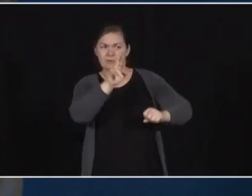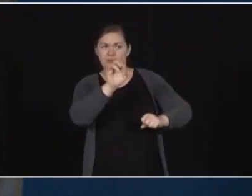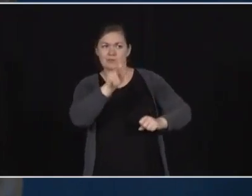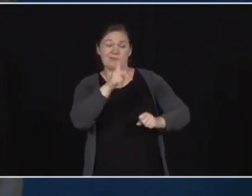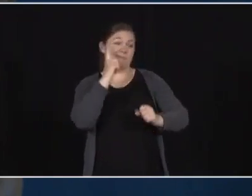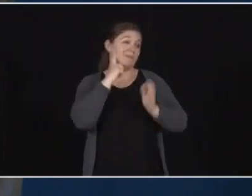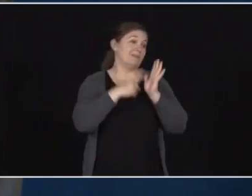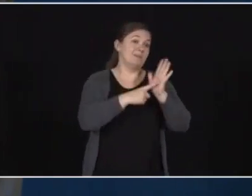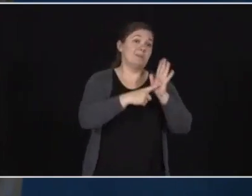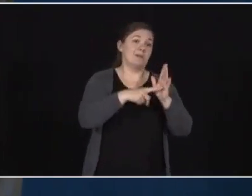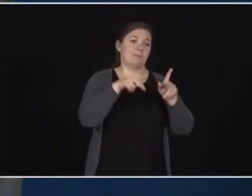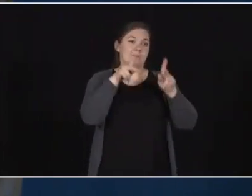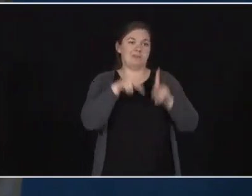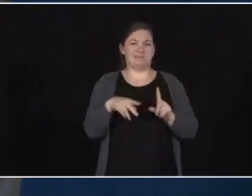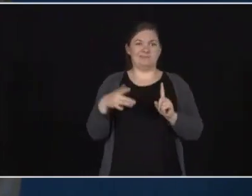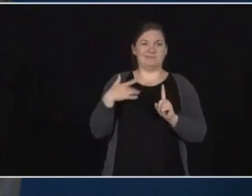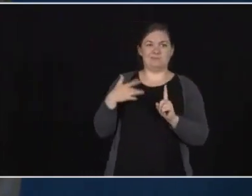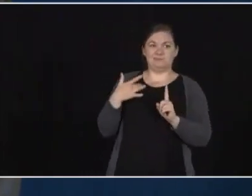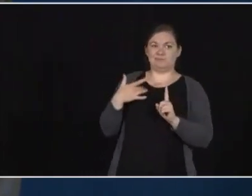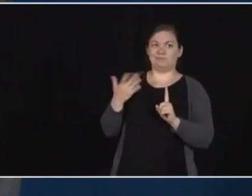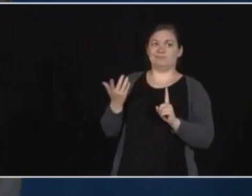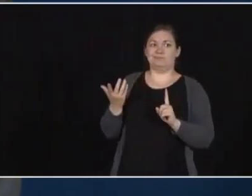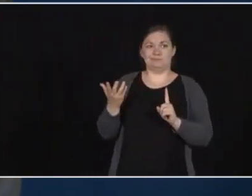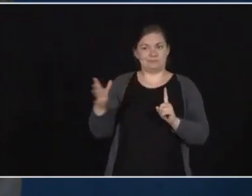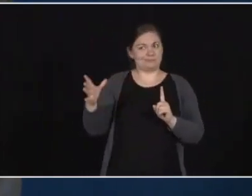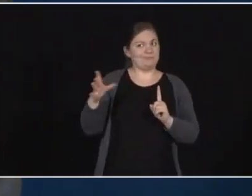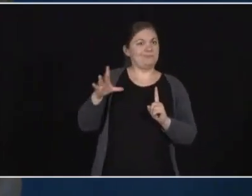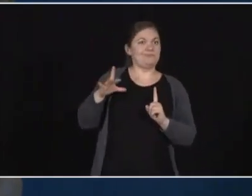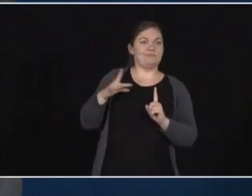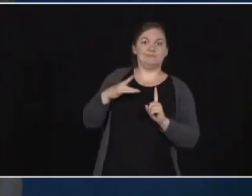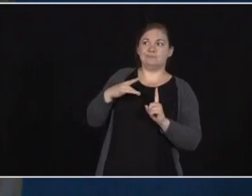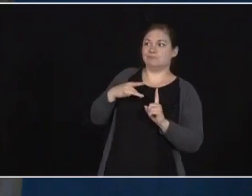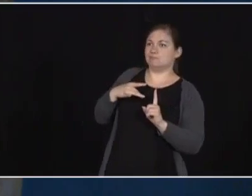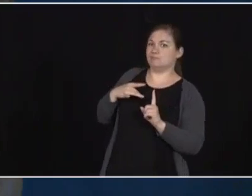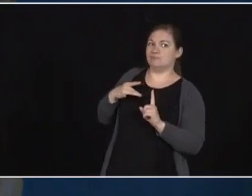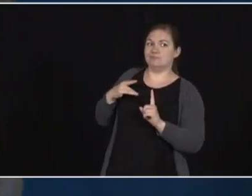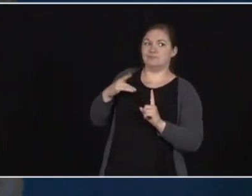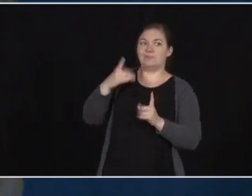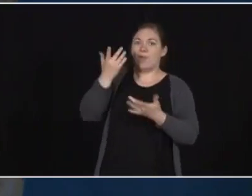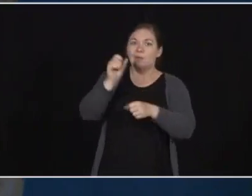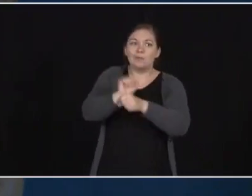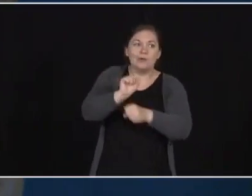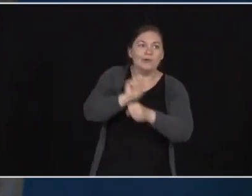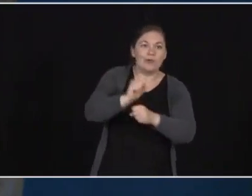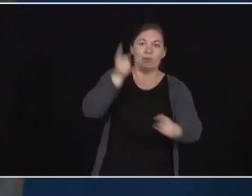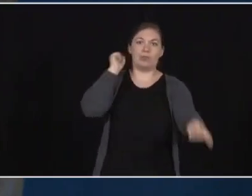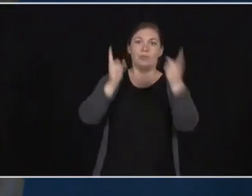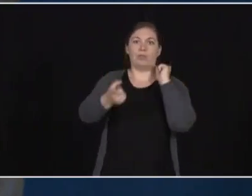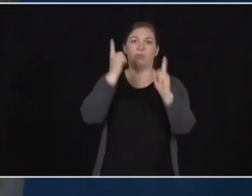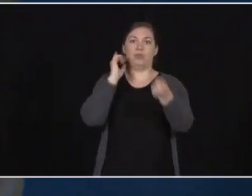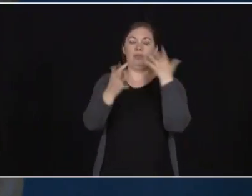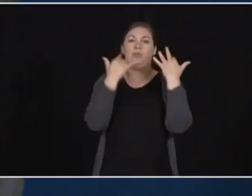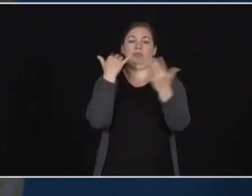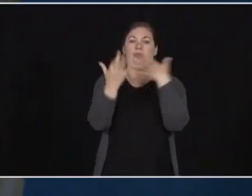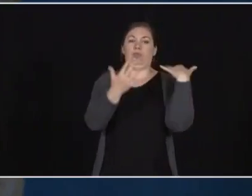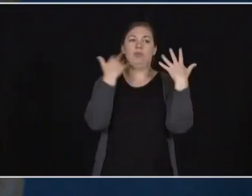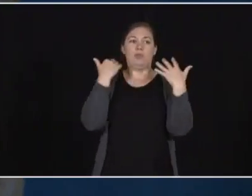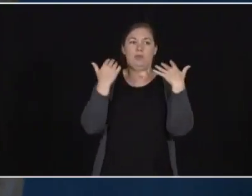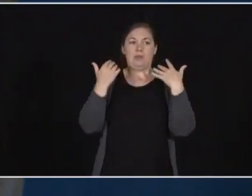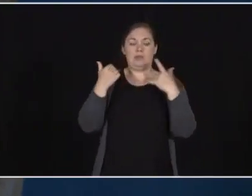or recently informed is that and that is when somebody is concerned they are exposed or may be in a position based on employment that they have